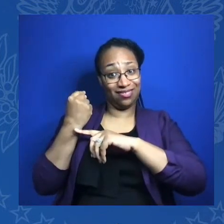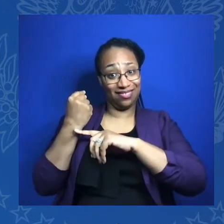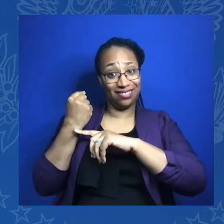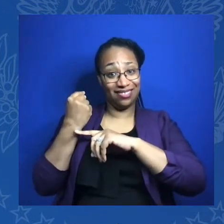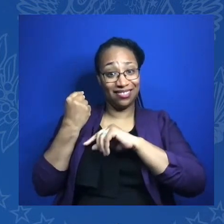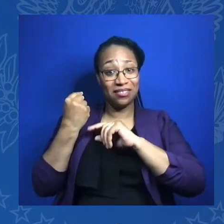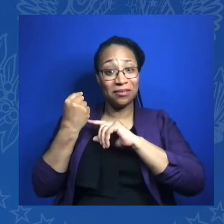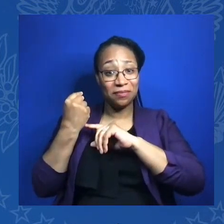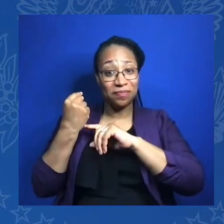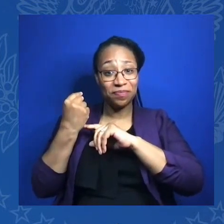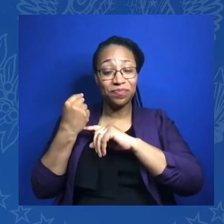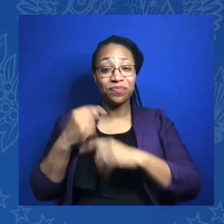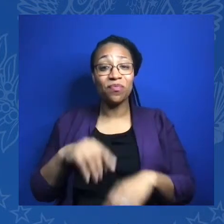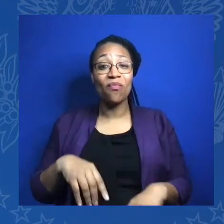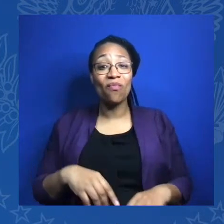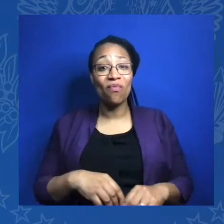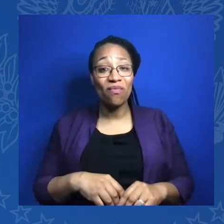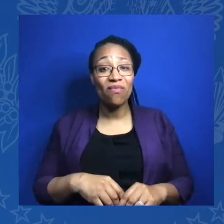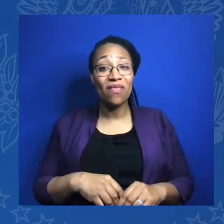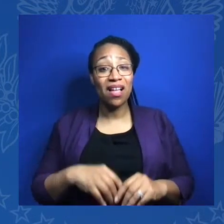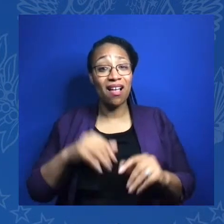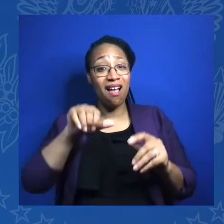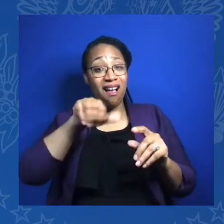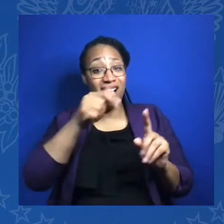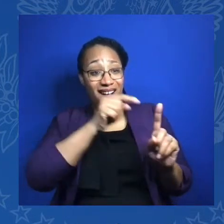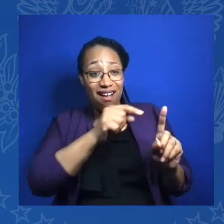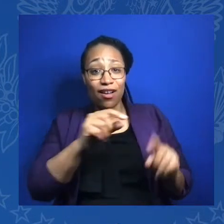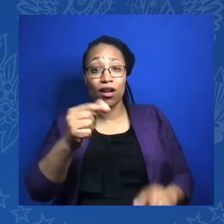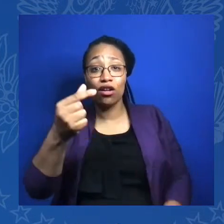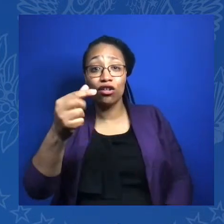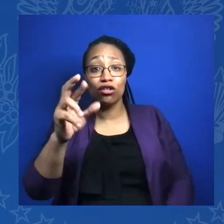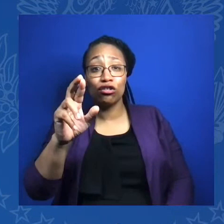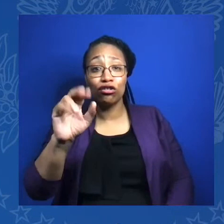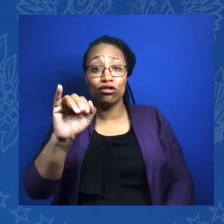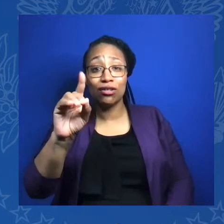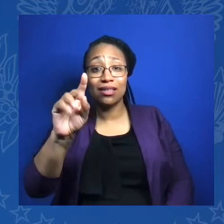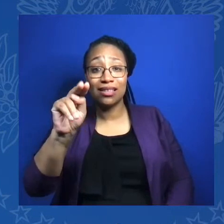Brittney -- where you are, kid? Stand up. Come on.